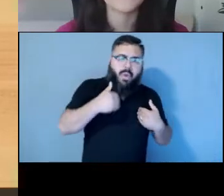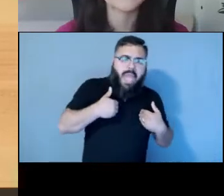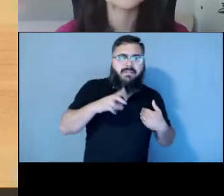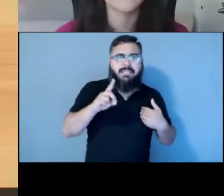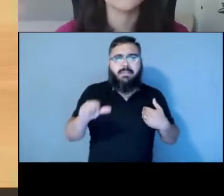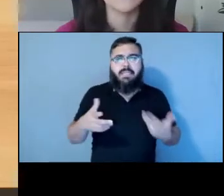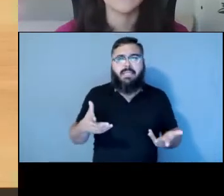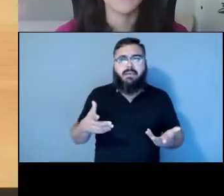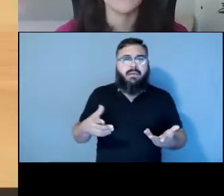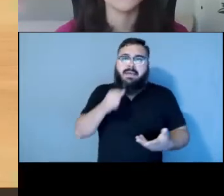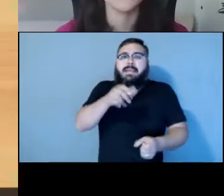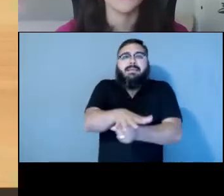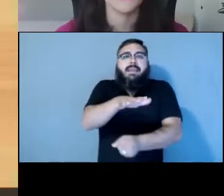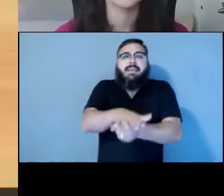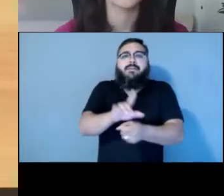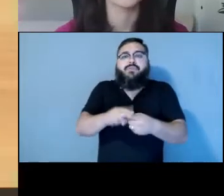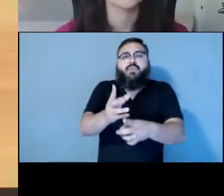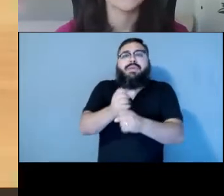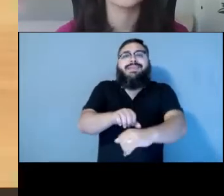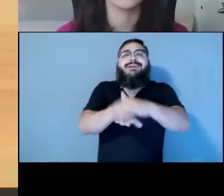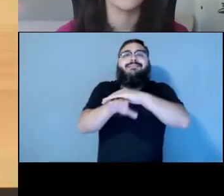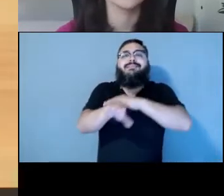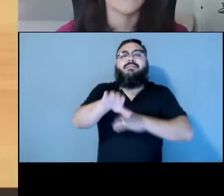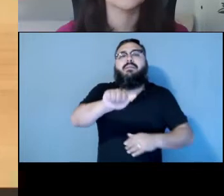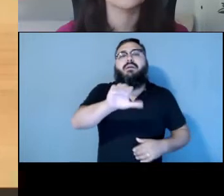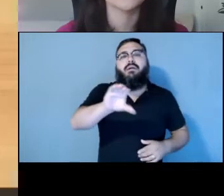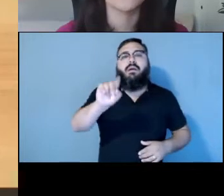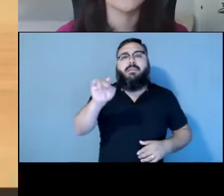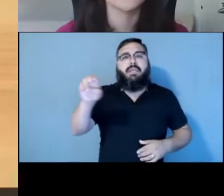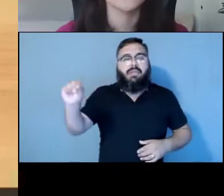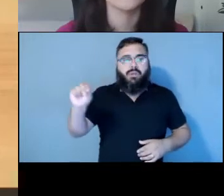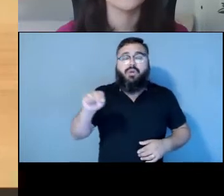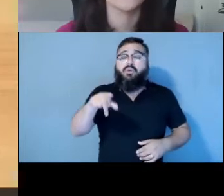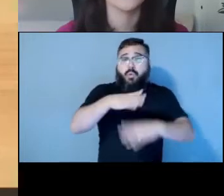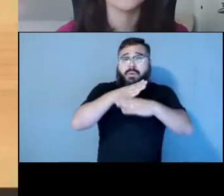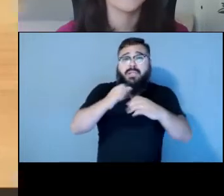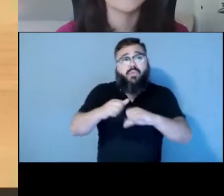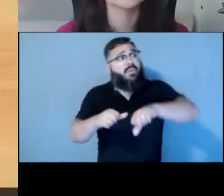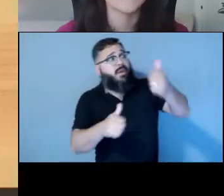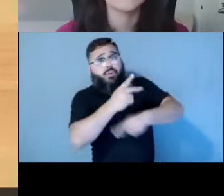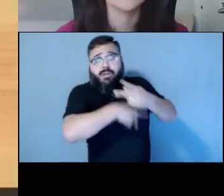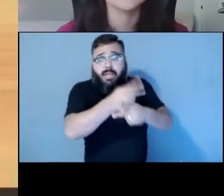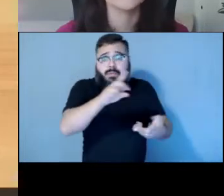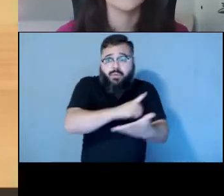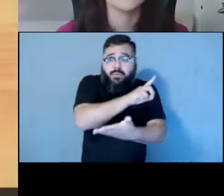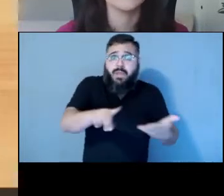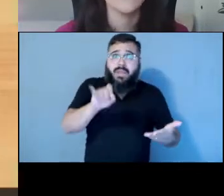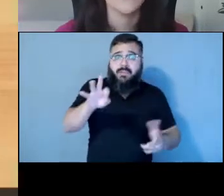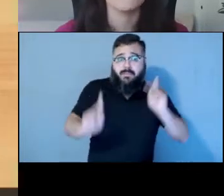but that's not enough to get an accommodation. So you're protected from other types of discrimination if you're regarded as having a disability,